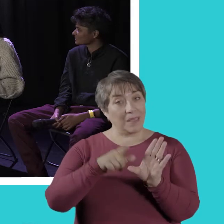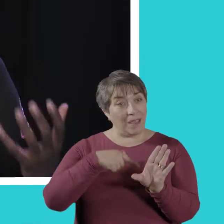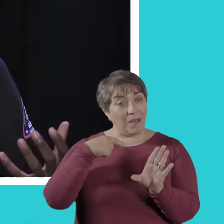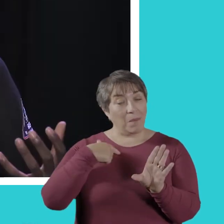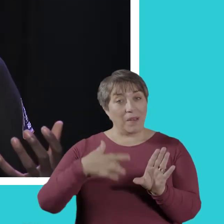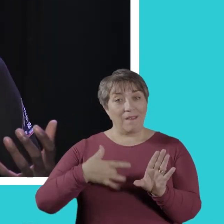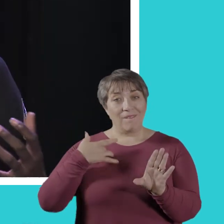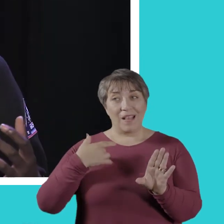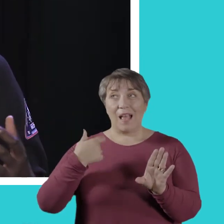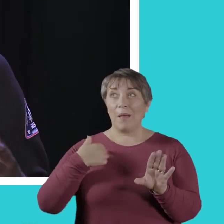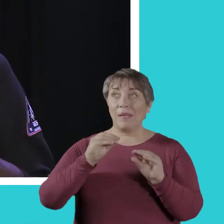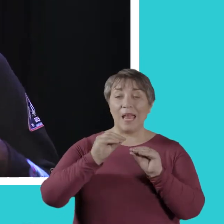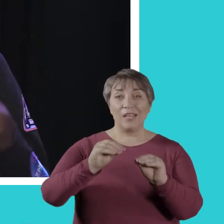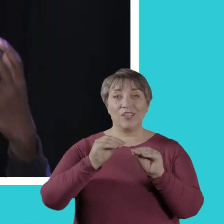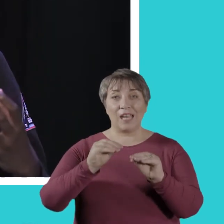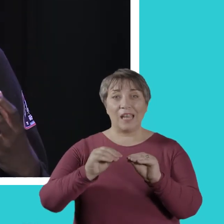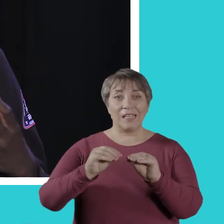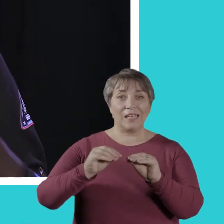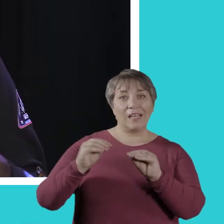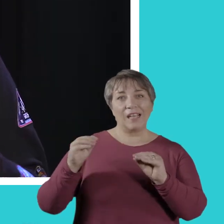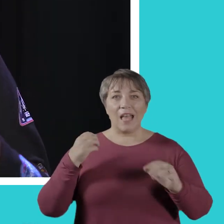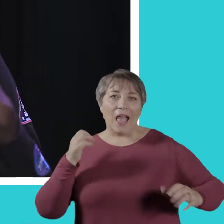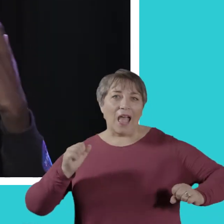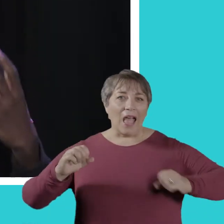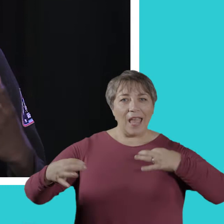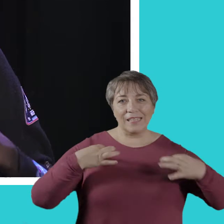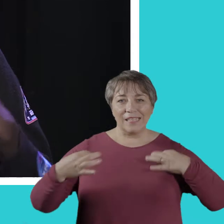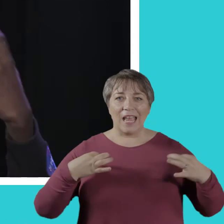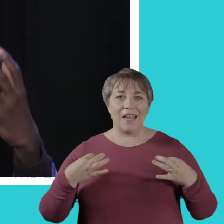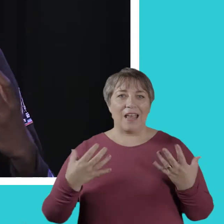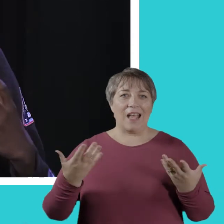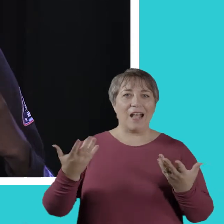and entrepreneur. So that consists of public speaking facilitating workshops hosting events